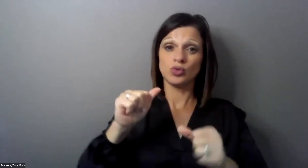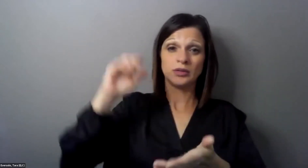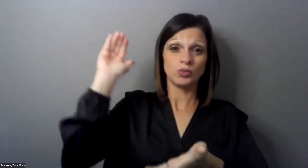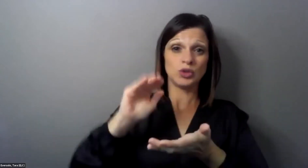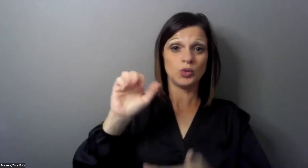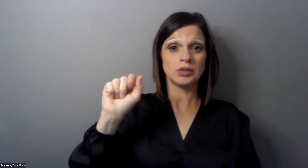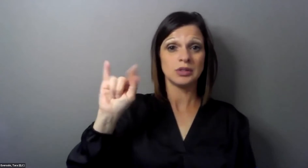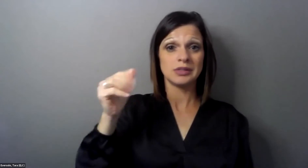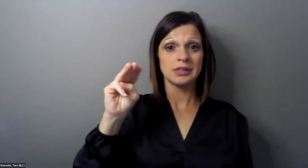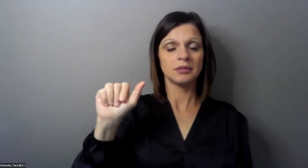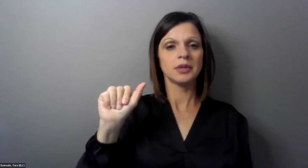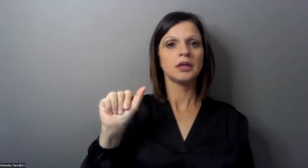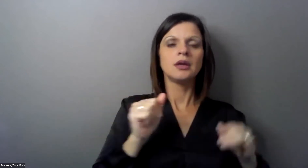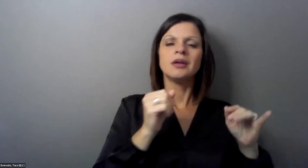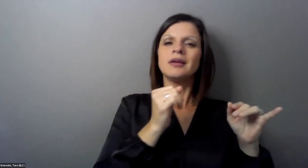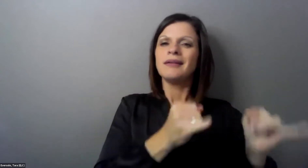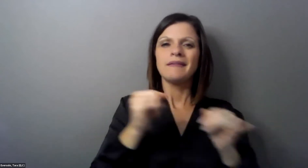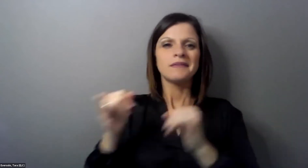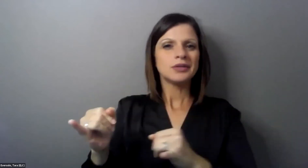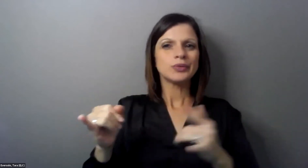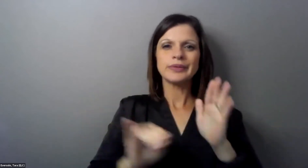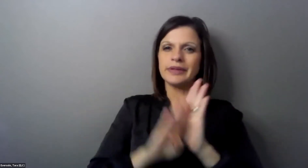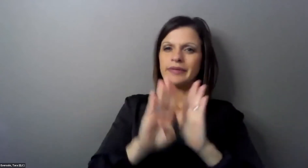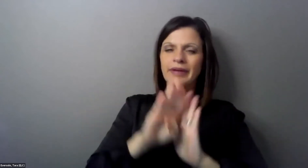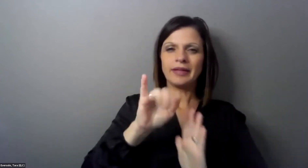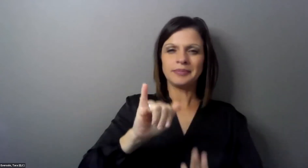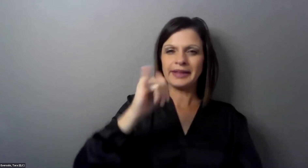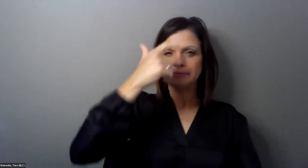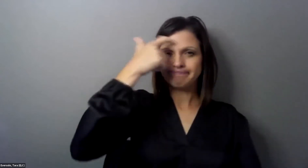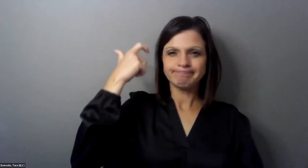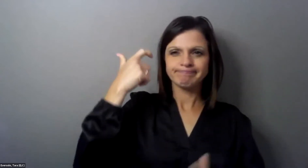for various reasons. It could be, as we talked about that